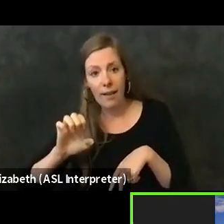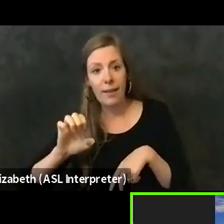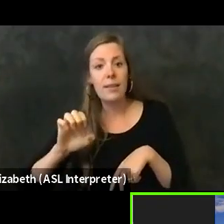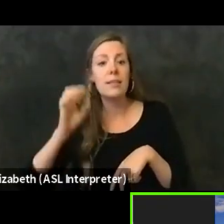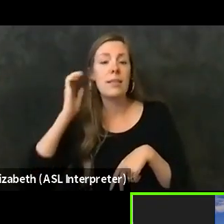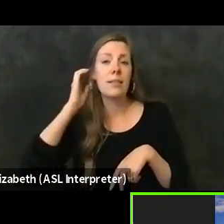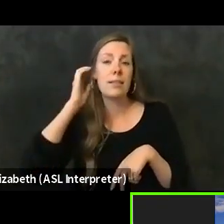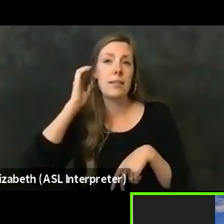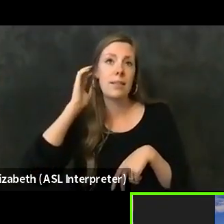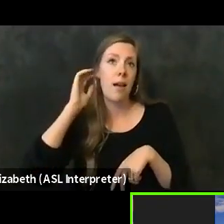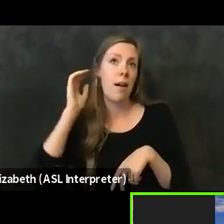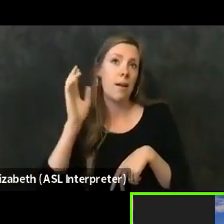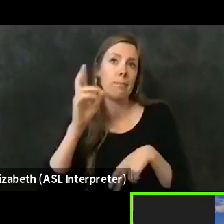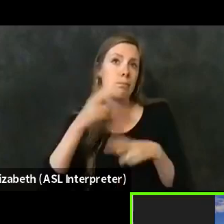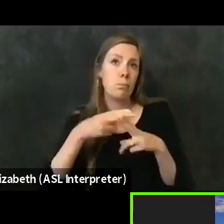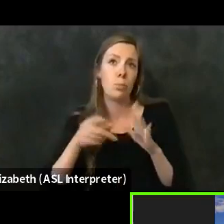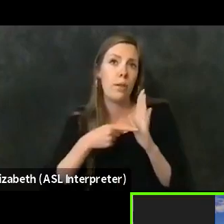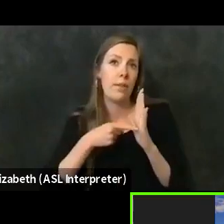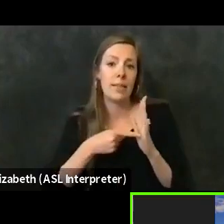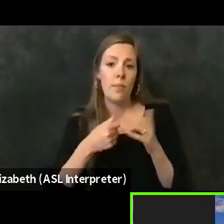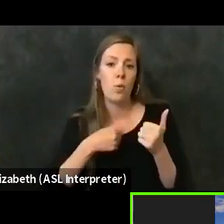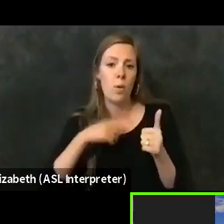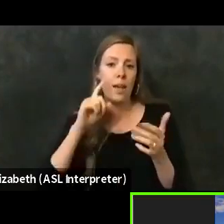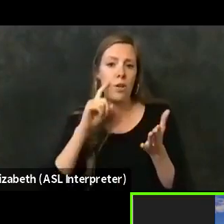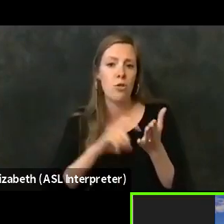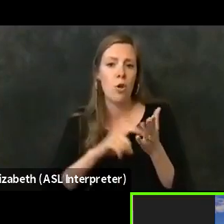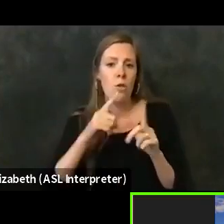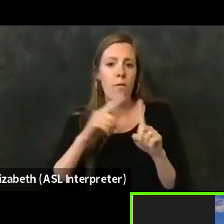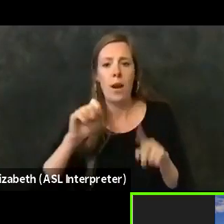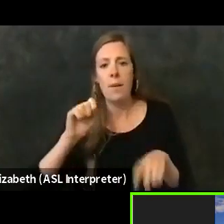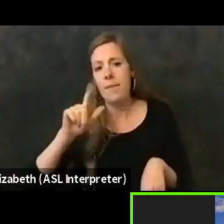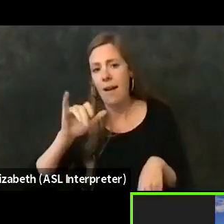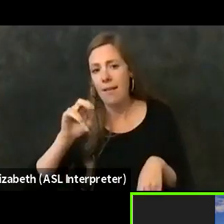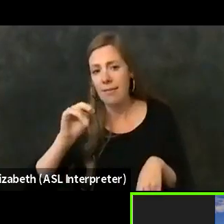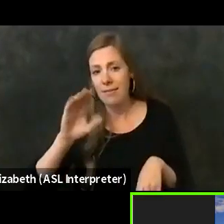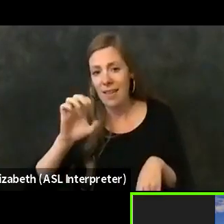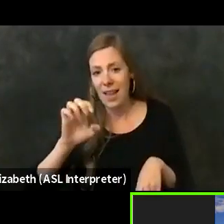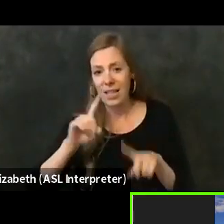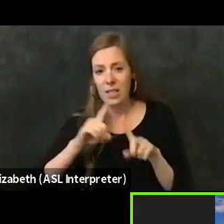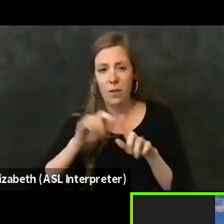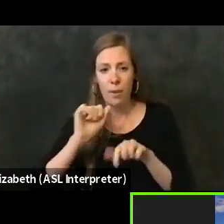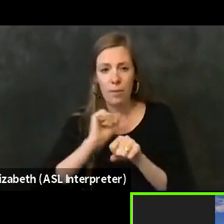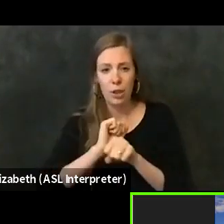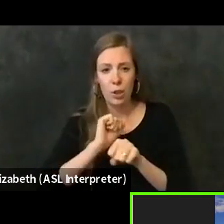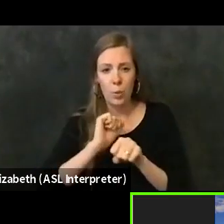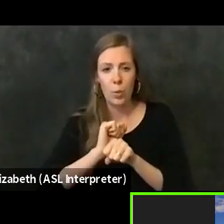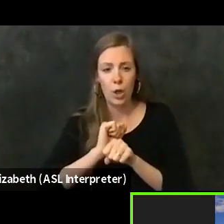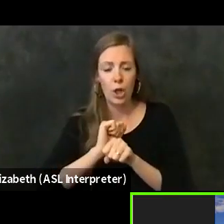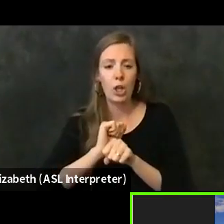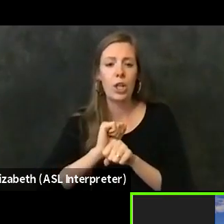give you a quick example. We got a notice from Alliance about their work in the Healdsburg guys are. Bill Windsor area,